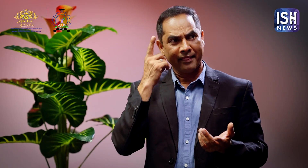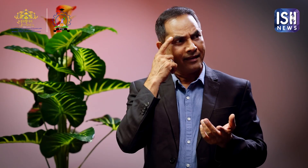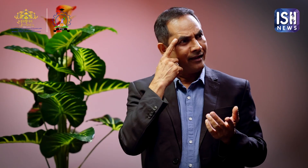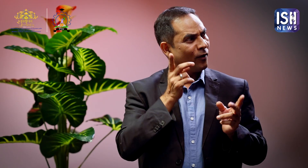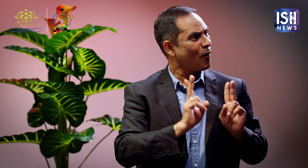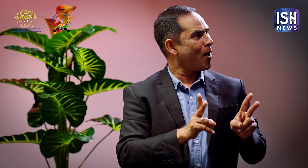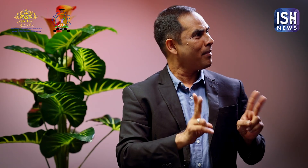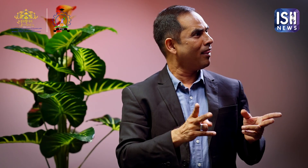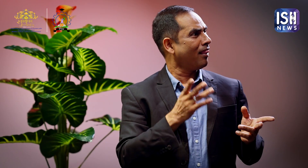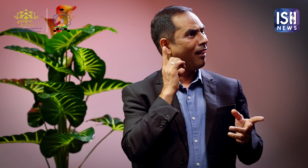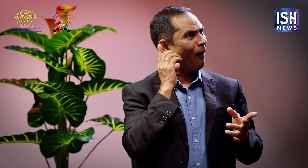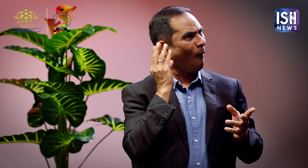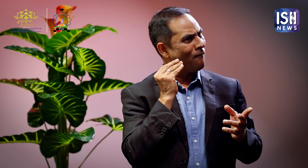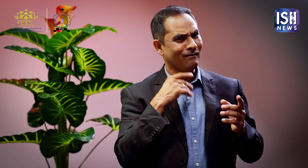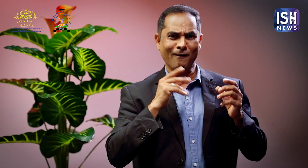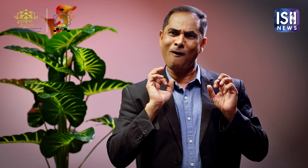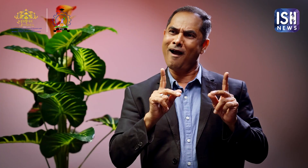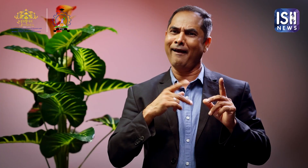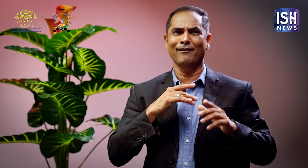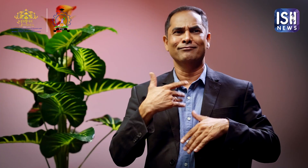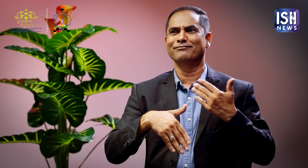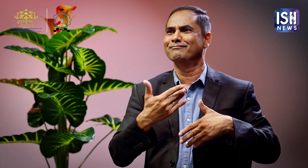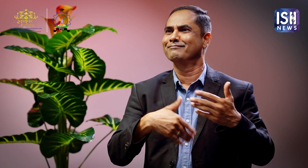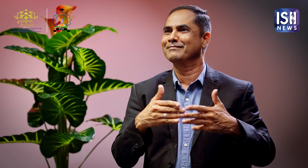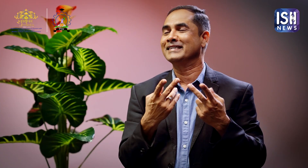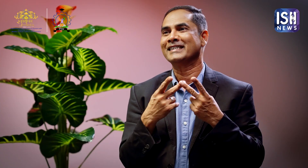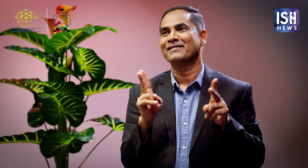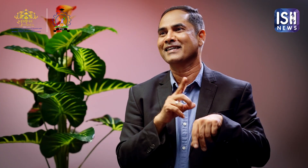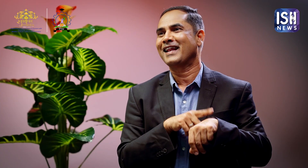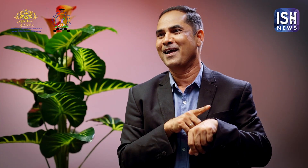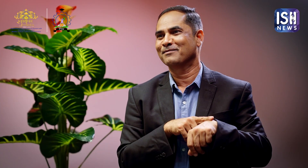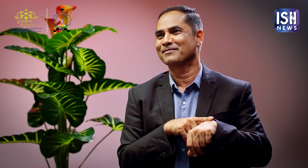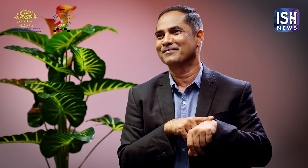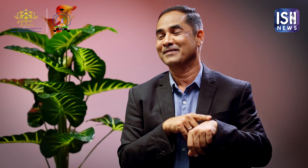I believed that enduring hardships was just a normal part of being Deaf and accepted it as such. It was a different time back then.